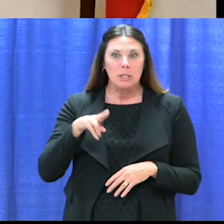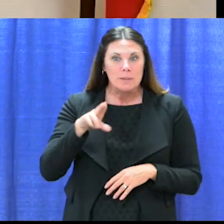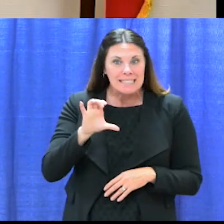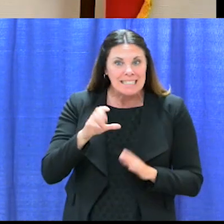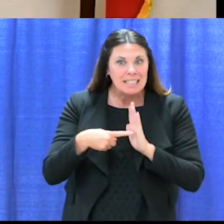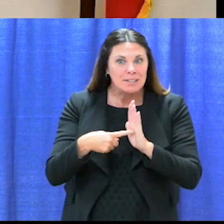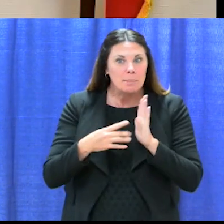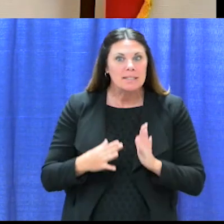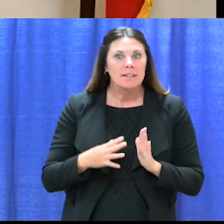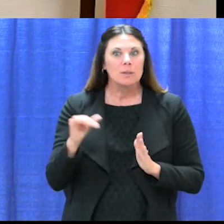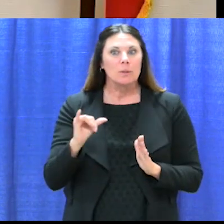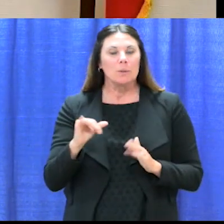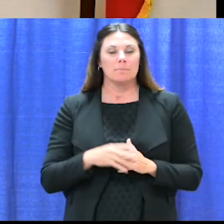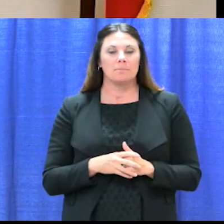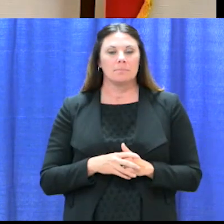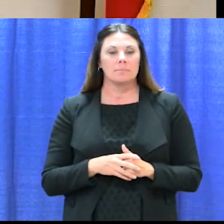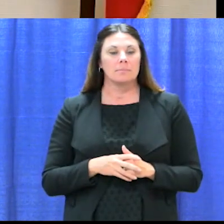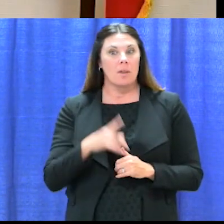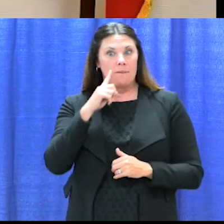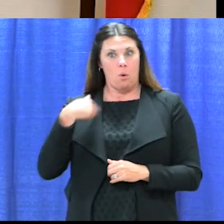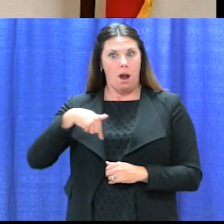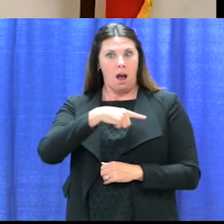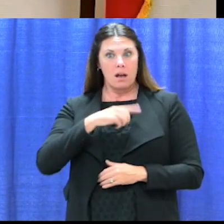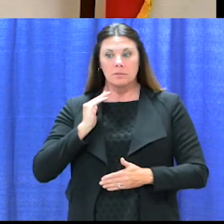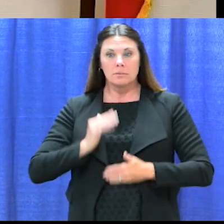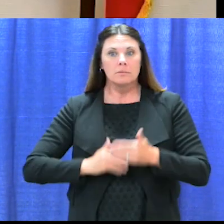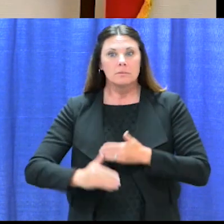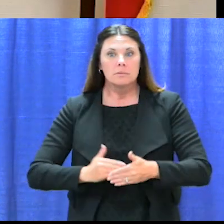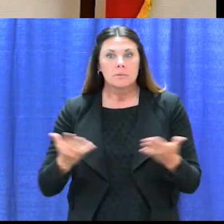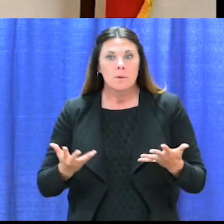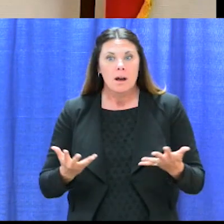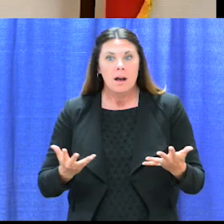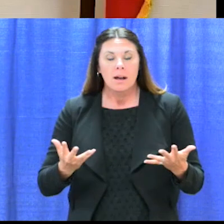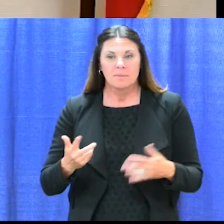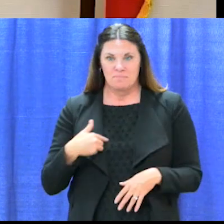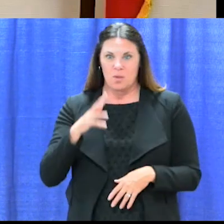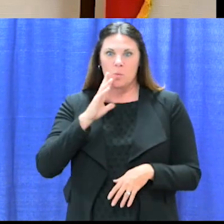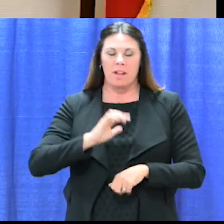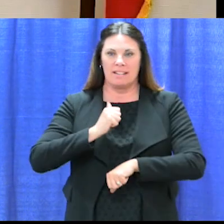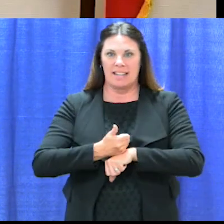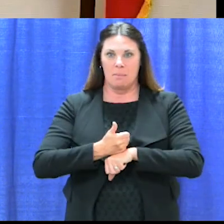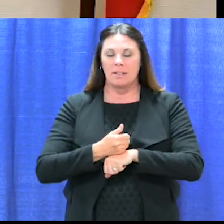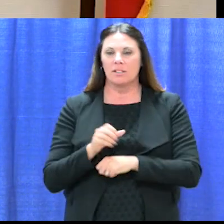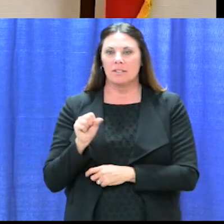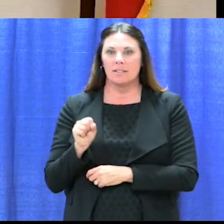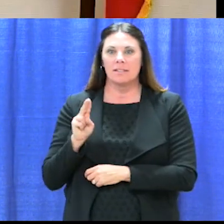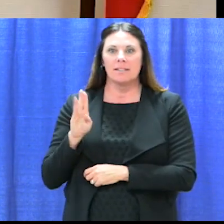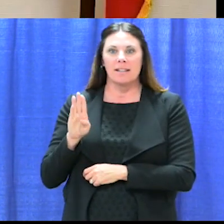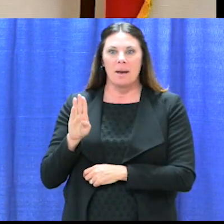Our steps going forward will be establishing some subcommittees as we did today as my co-chair